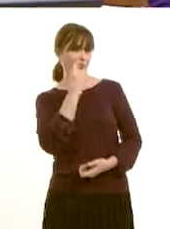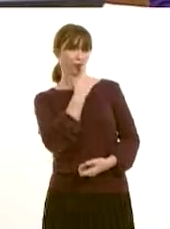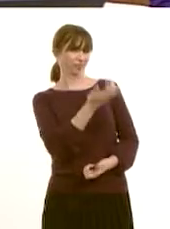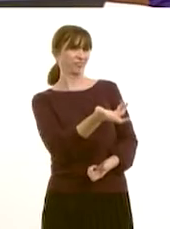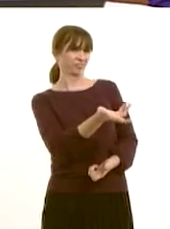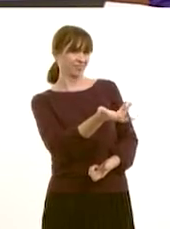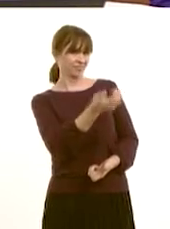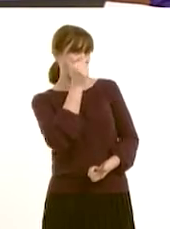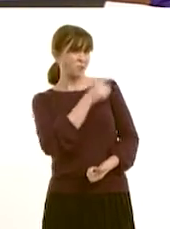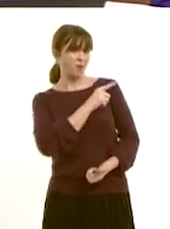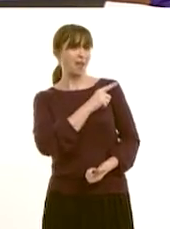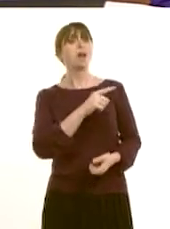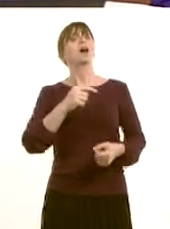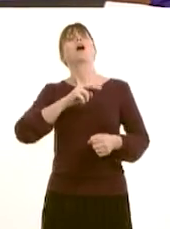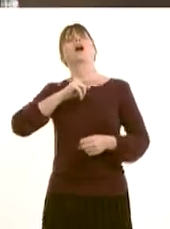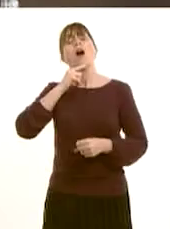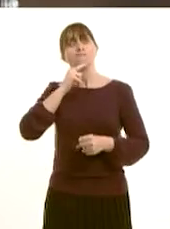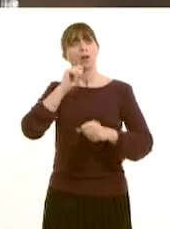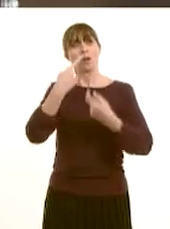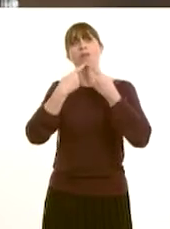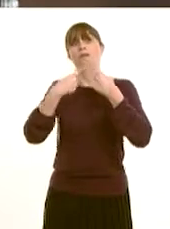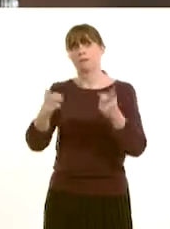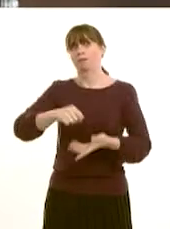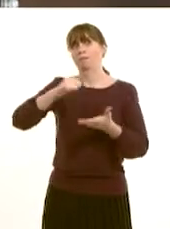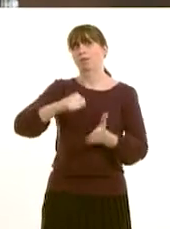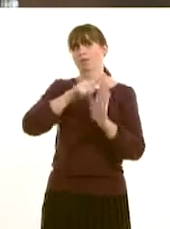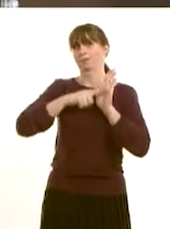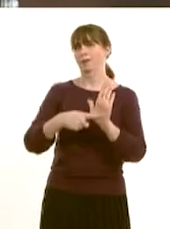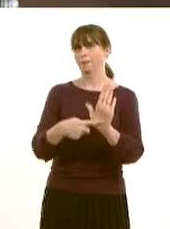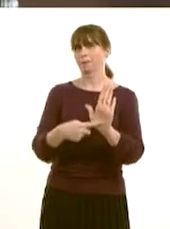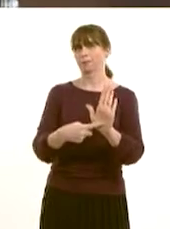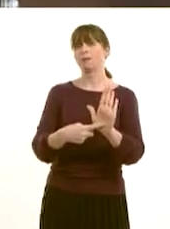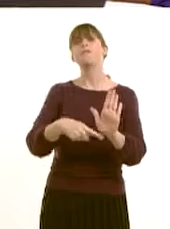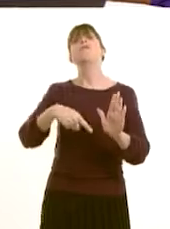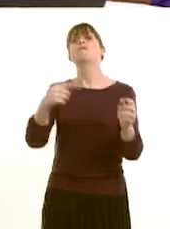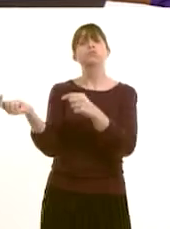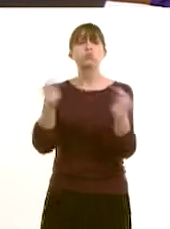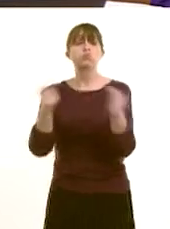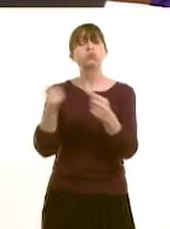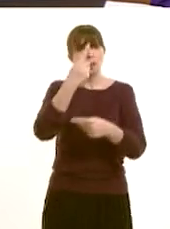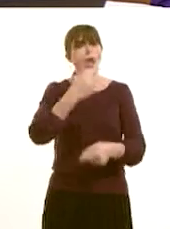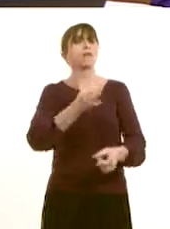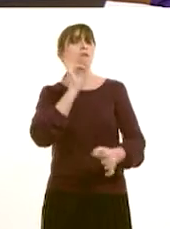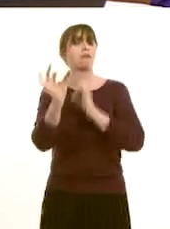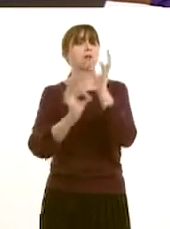Carwyn Jones: Well, the shouting in that regard gives it away, doesnít it? The statement is later. Thatís when you get the answers, okay. The statement is later, and there will be a debate and youíll get the chance to ask those questions then.